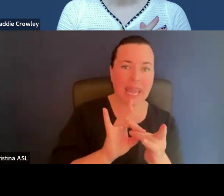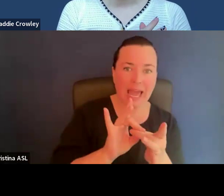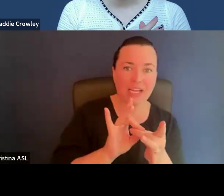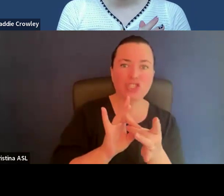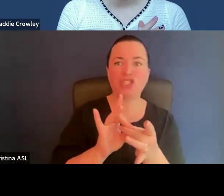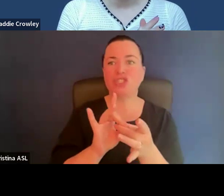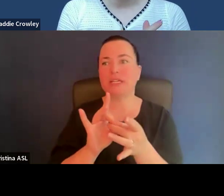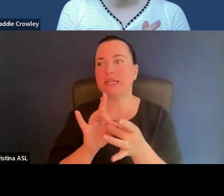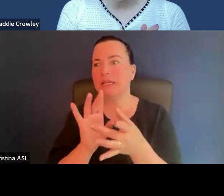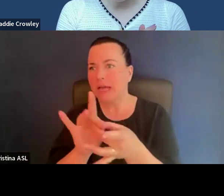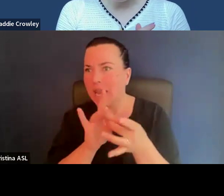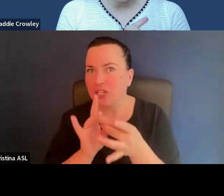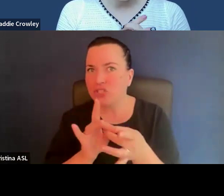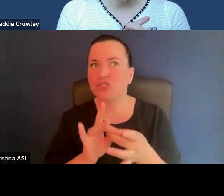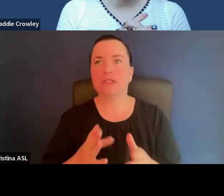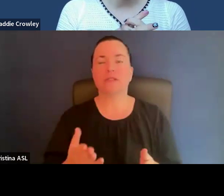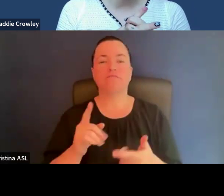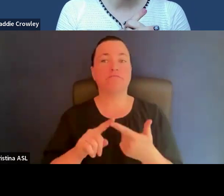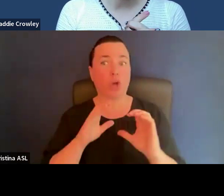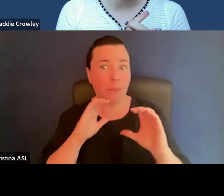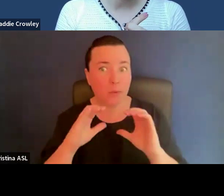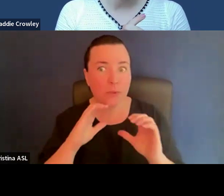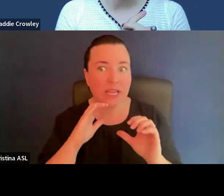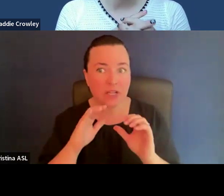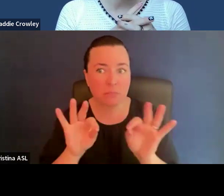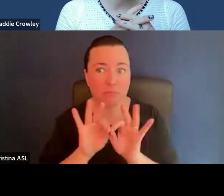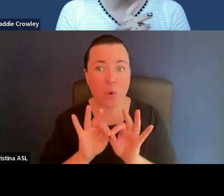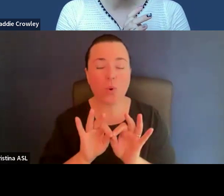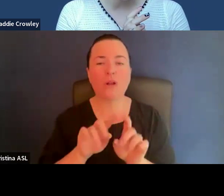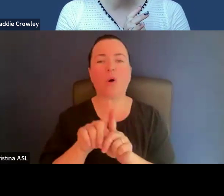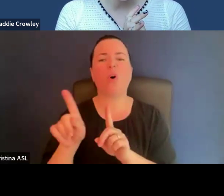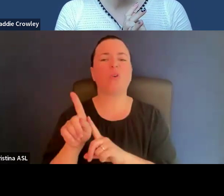and just the ability for folks to get to know you is so huge.